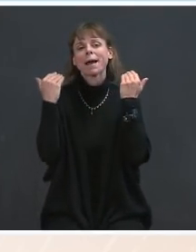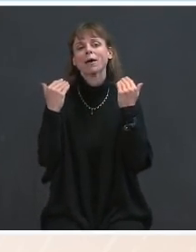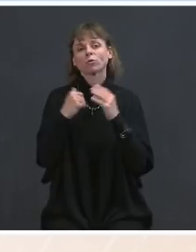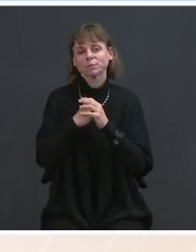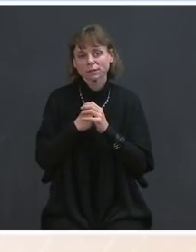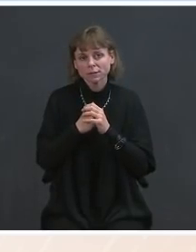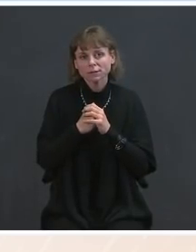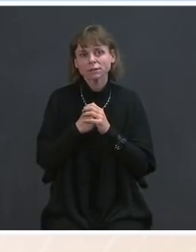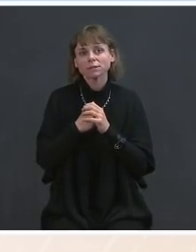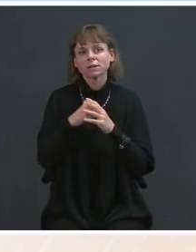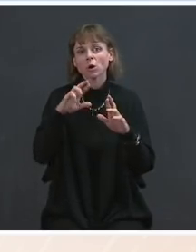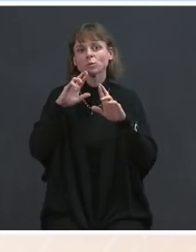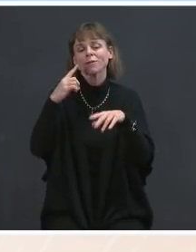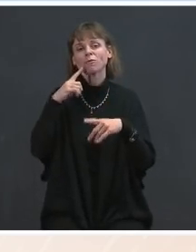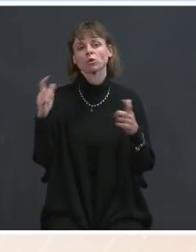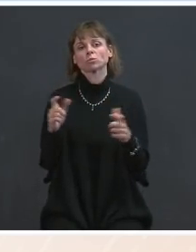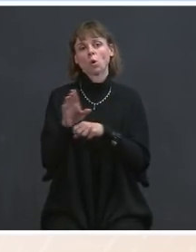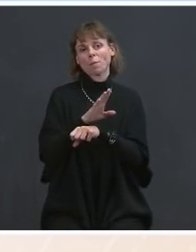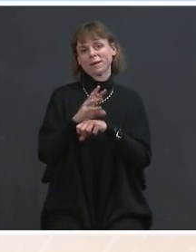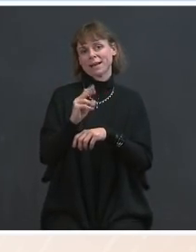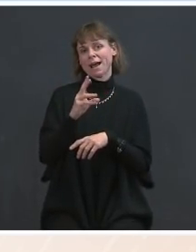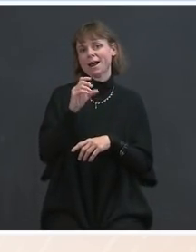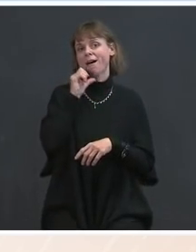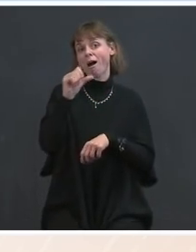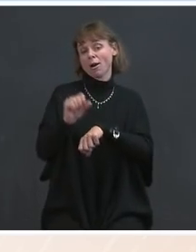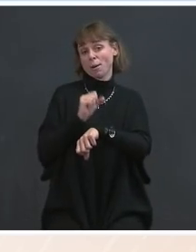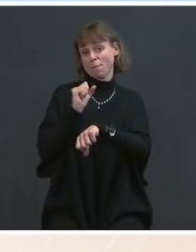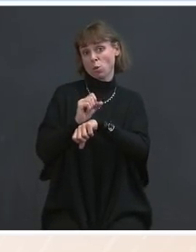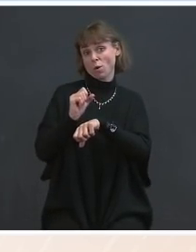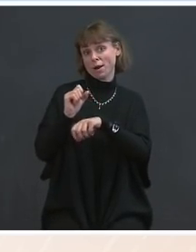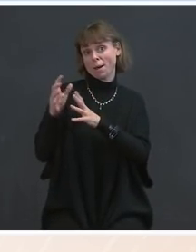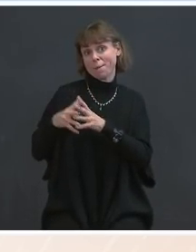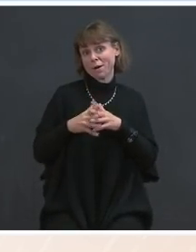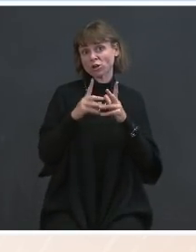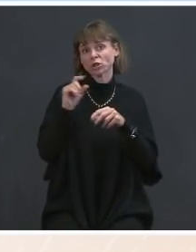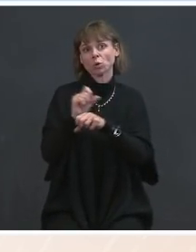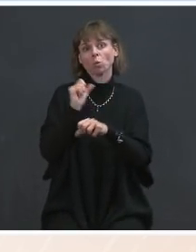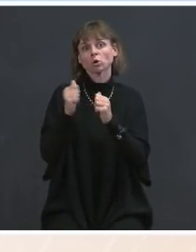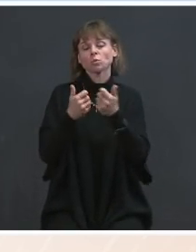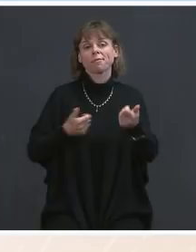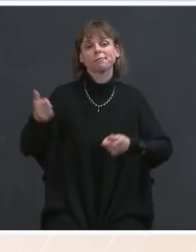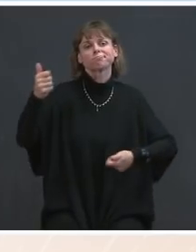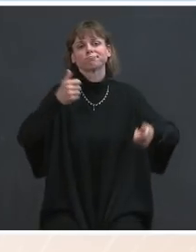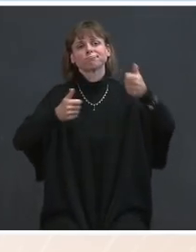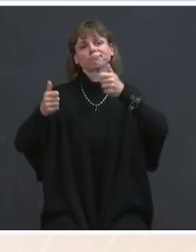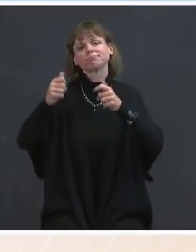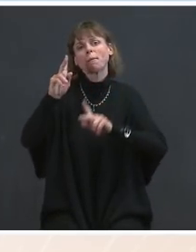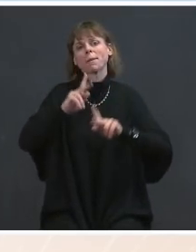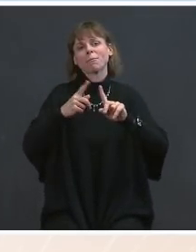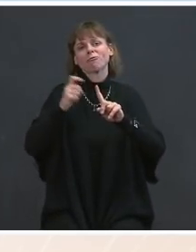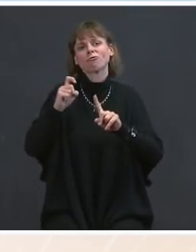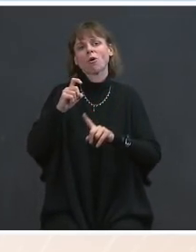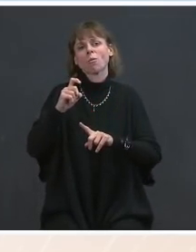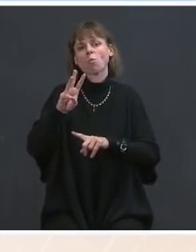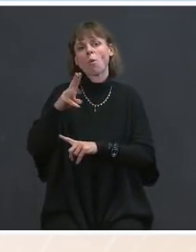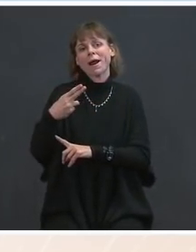and economic assistance for unemployed Americans. He will work with the heads of the White House policy councils and key leaders at federal agencies